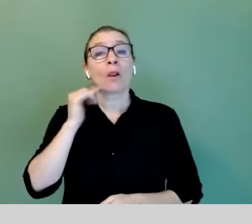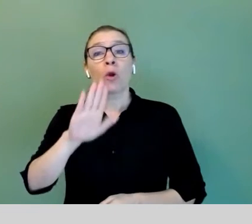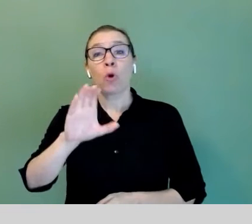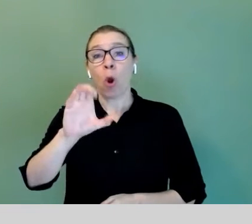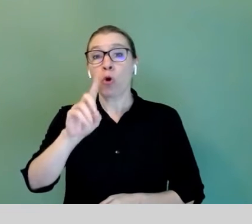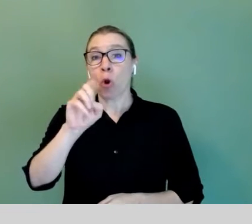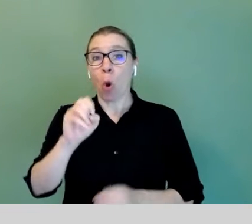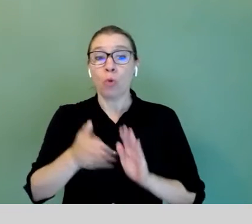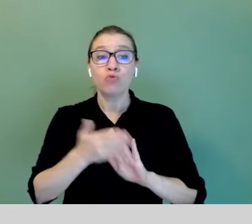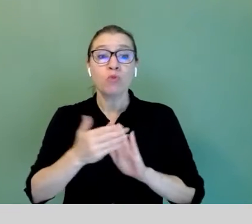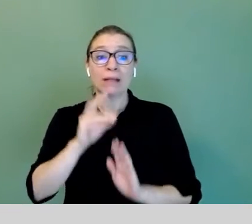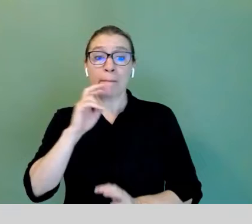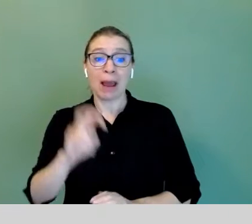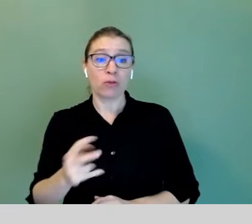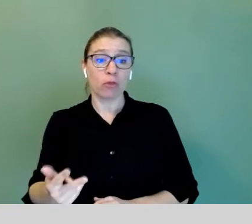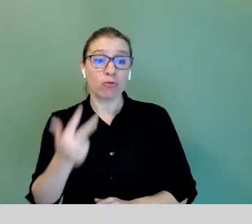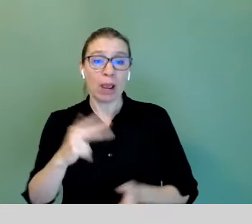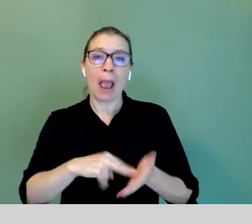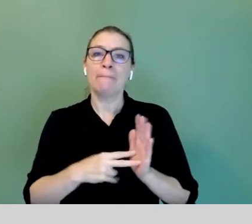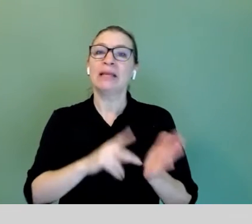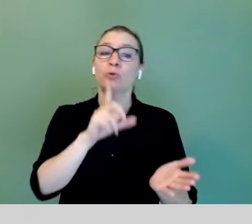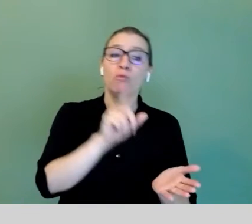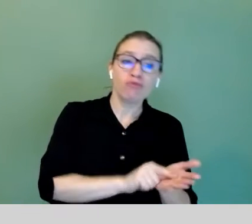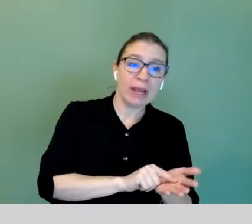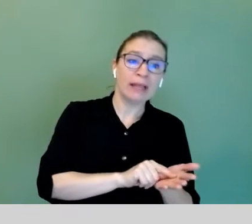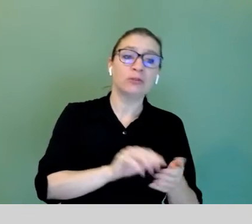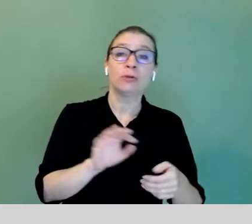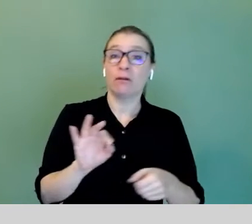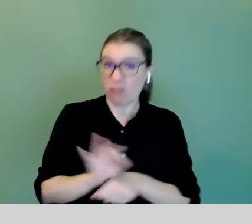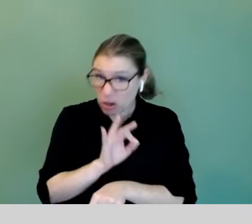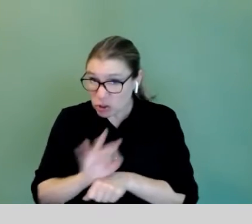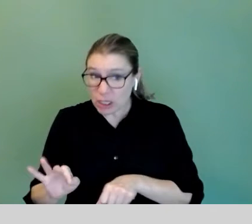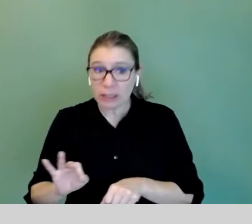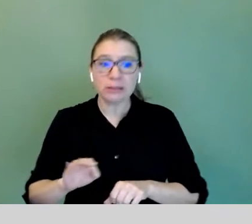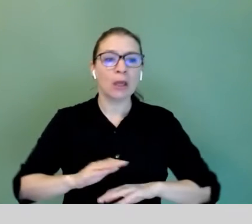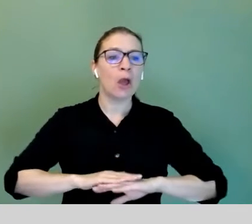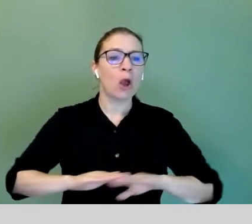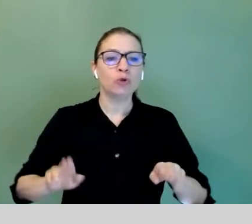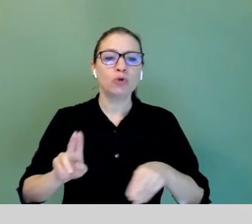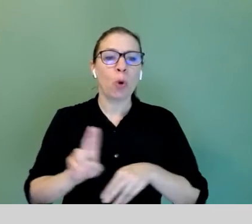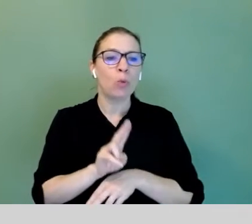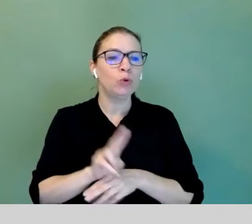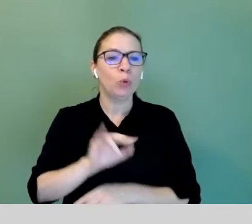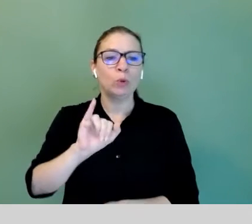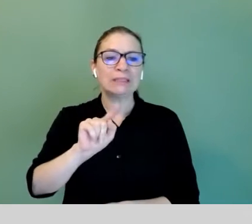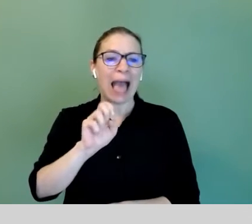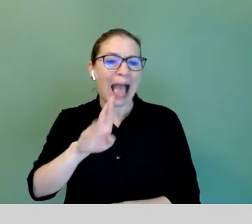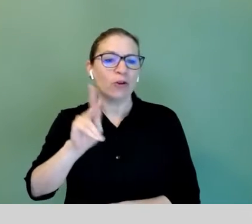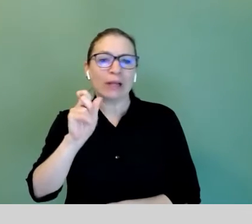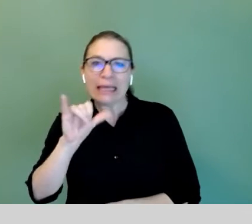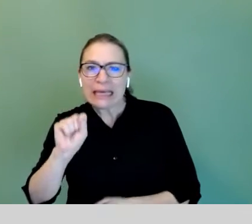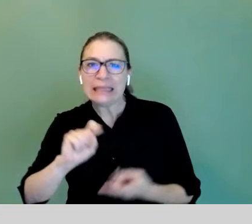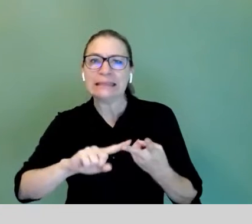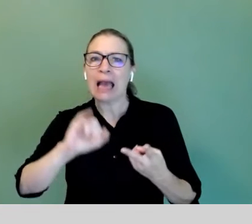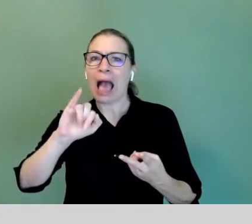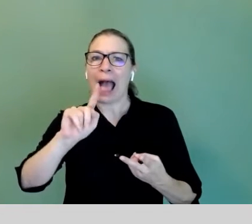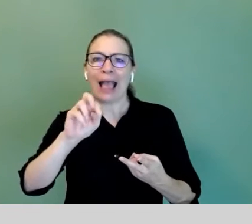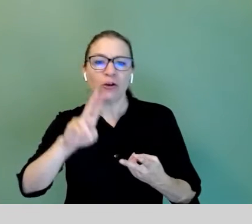So let's suppose your code that runs Python 3, it means your prints are functions. You don't use iterkeys, itervalues, iteritems,